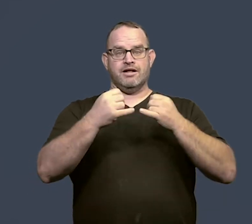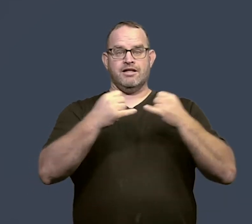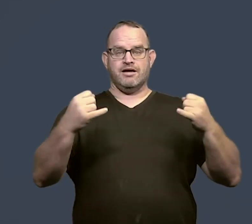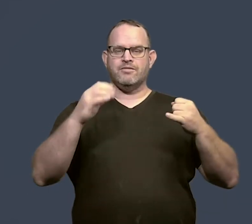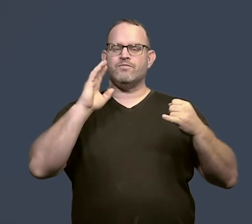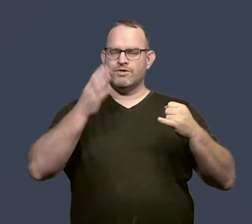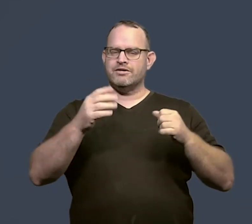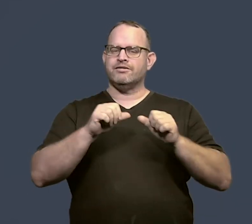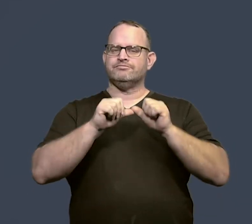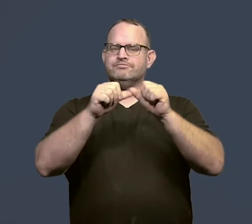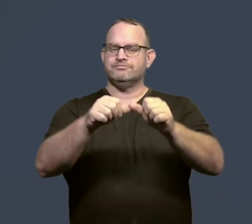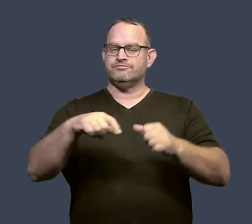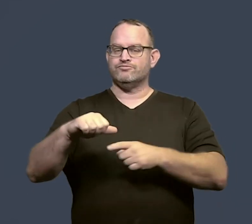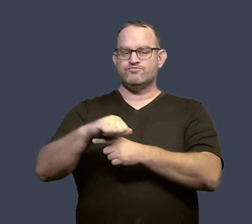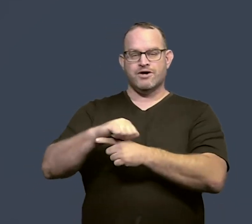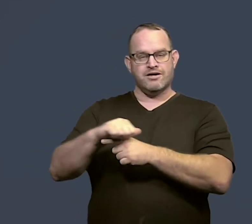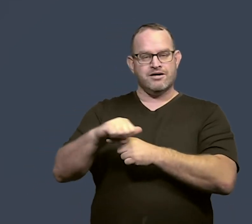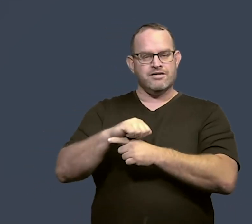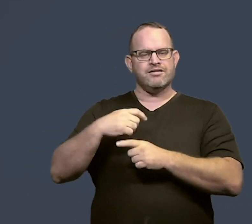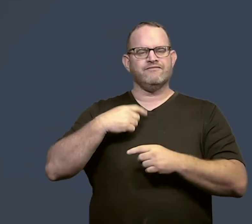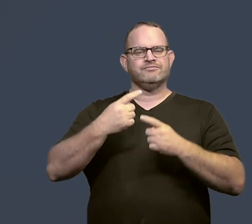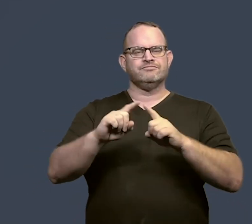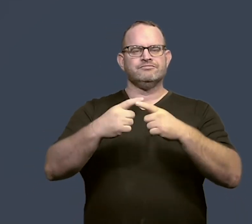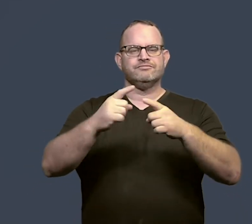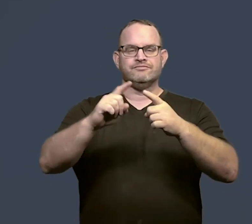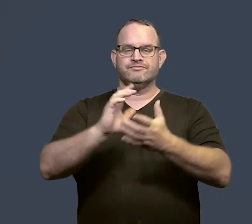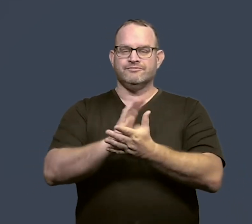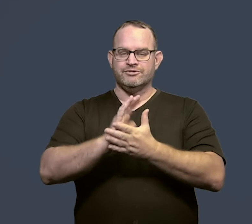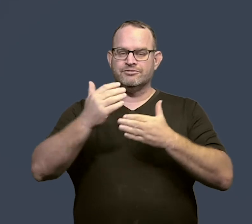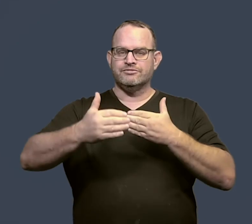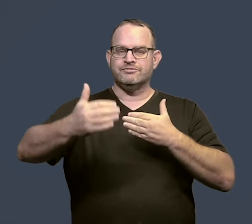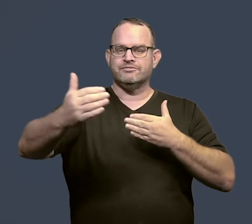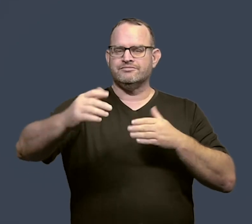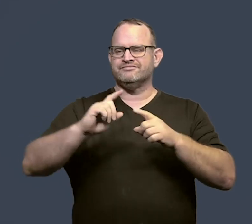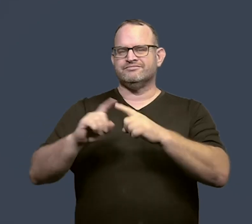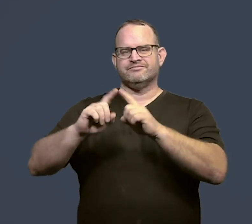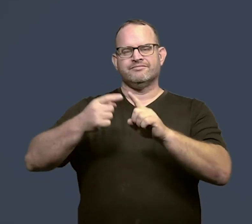We will provide training videos to cover different topics in the guidelines.